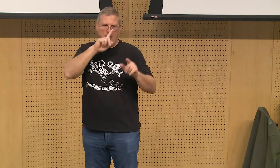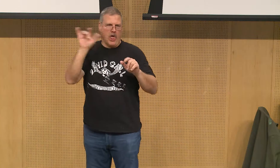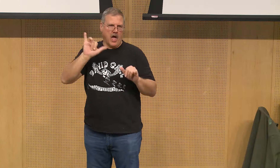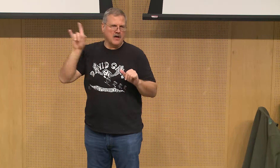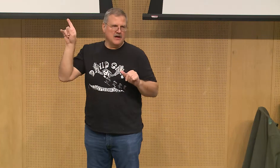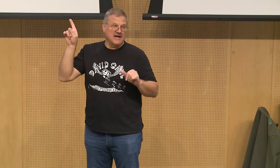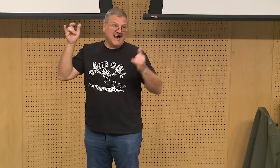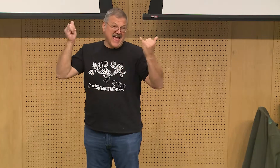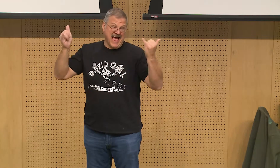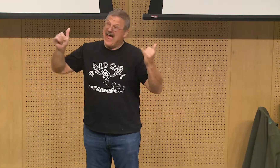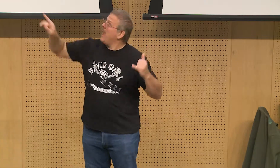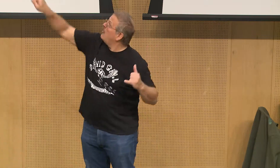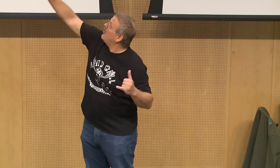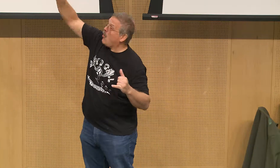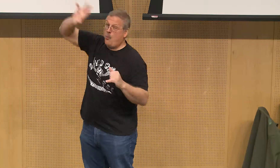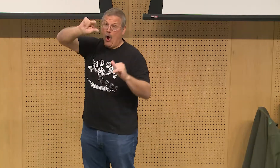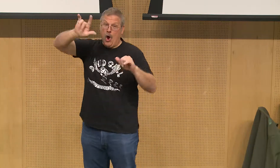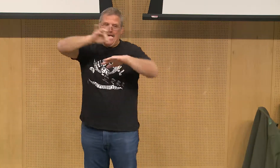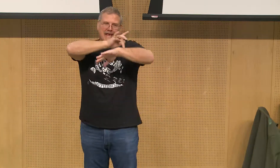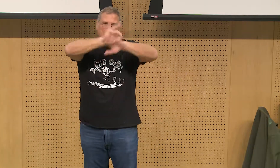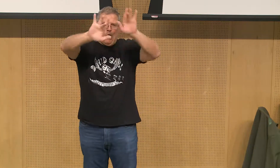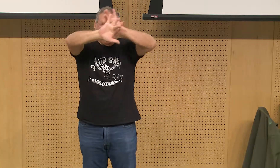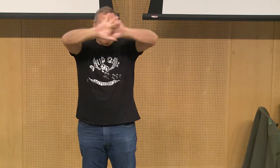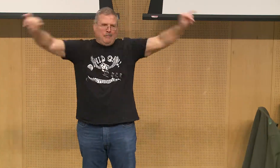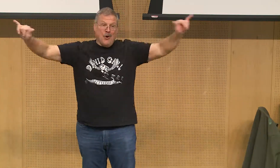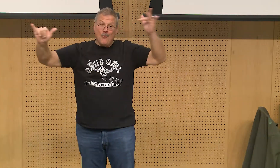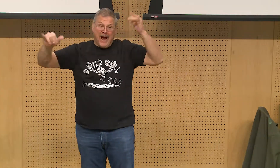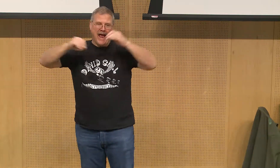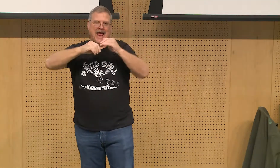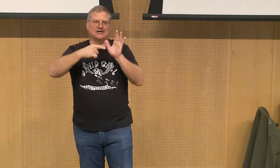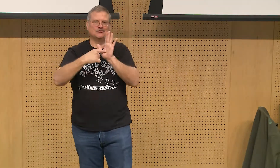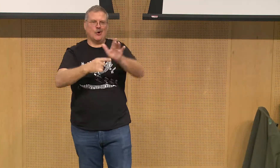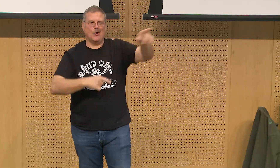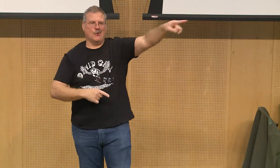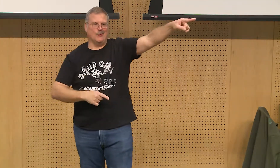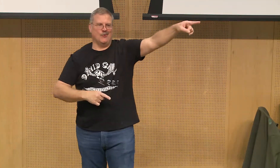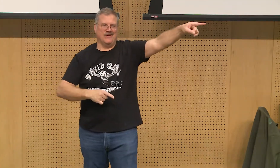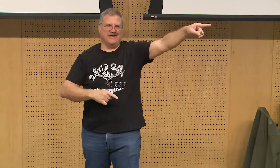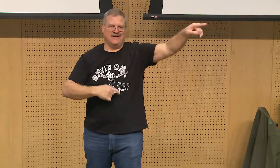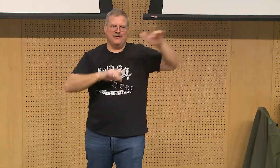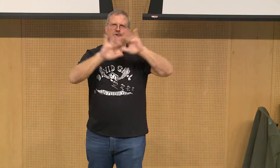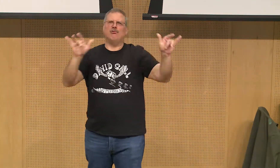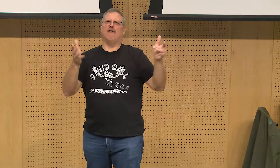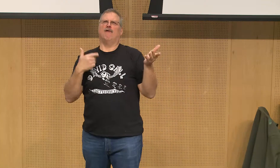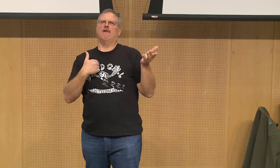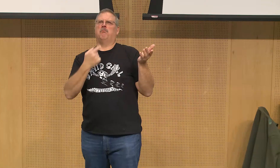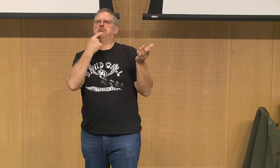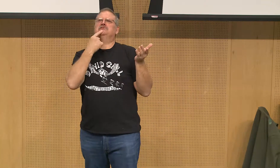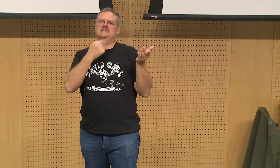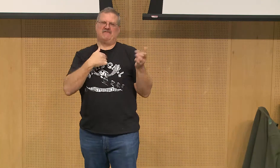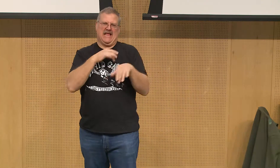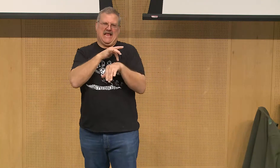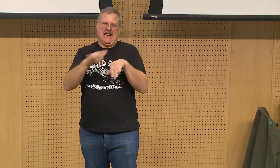This is what my shop looks like. Currently, the walls are completely empty because they're all-- all of my pieces are in the Dyer.